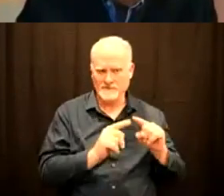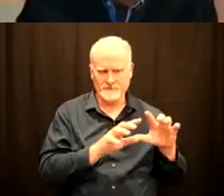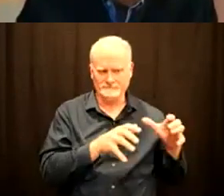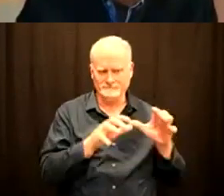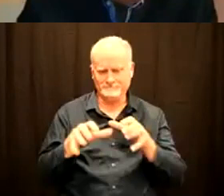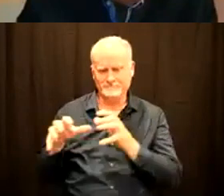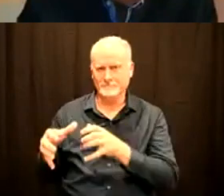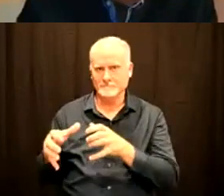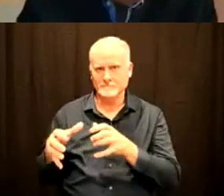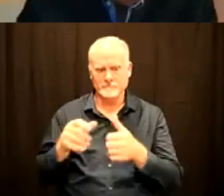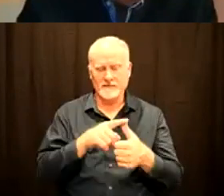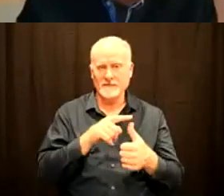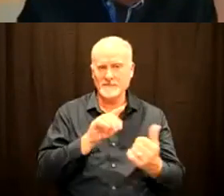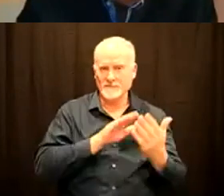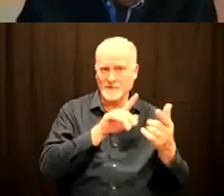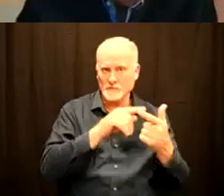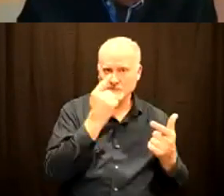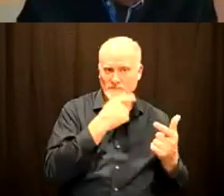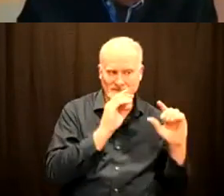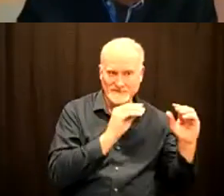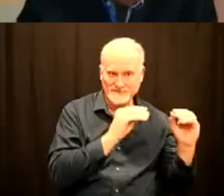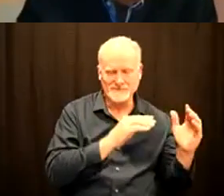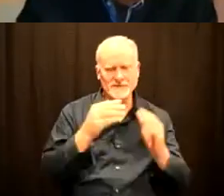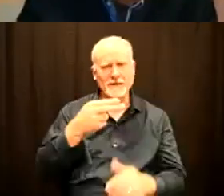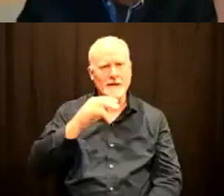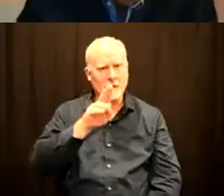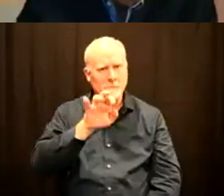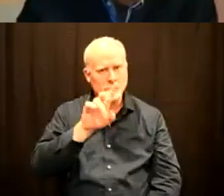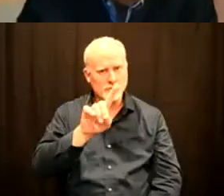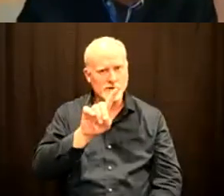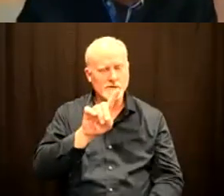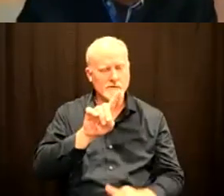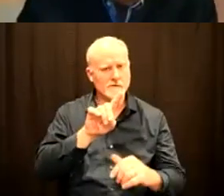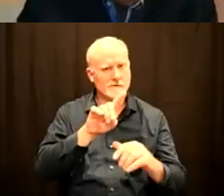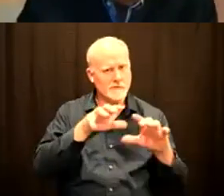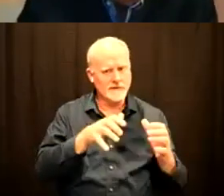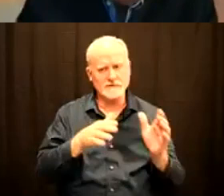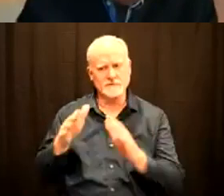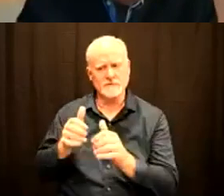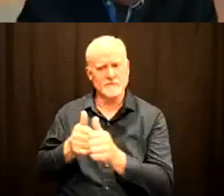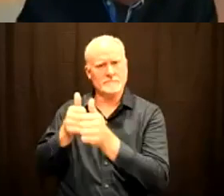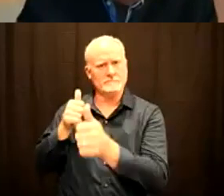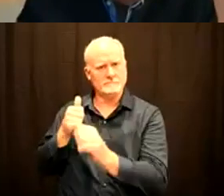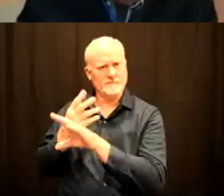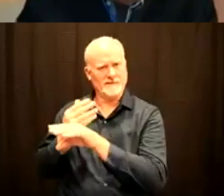uh face-to-face uh hybrid courses the remote classes the online classes in order to provide